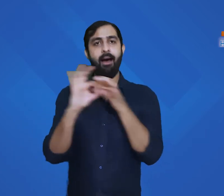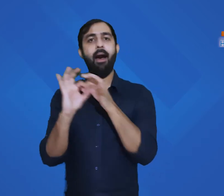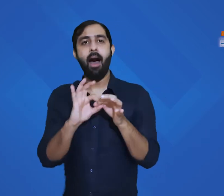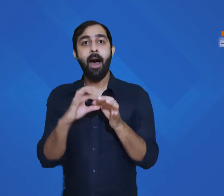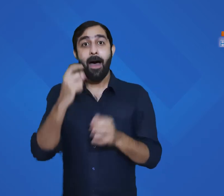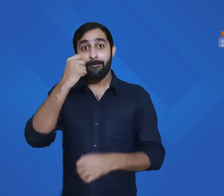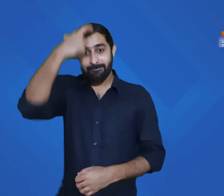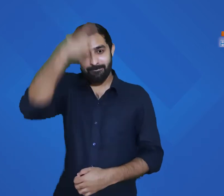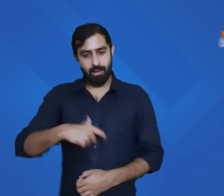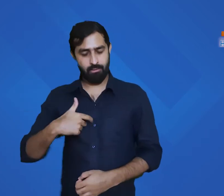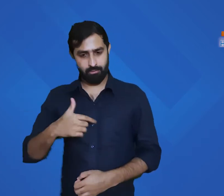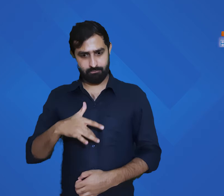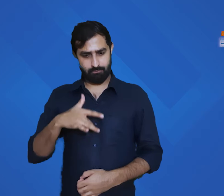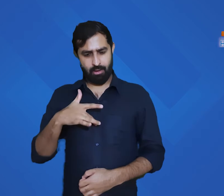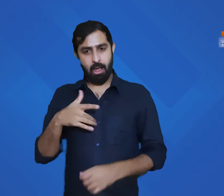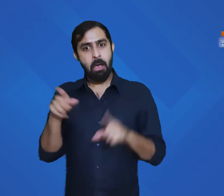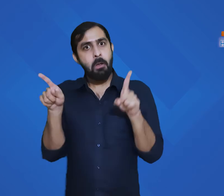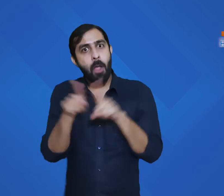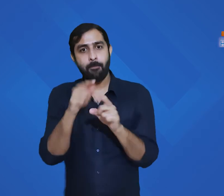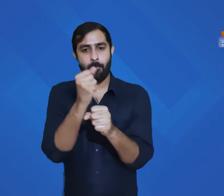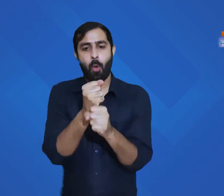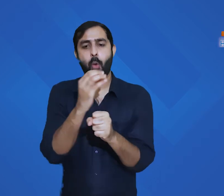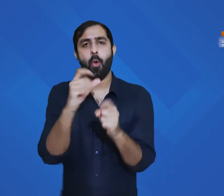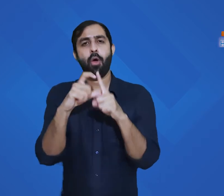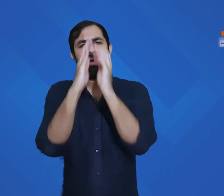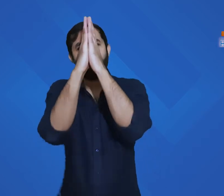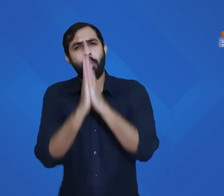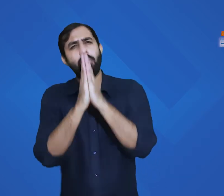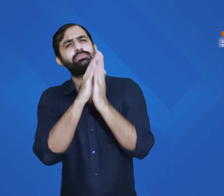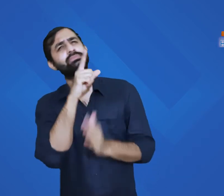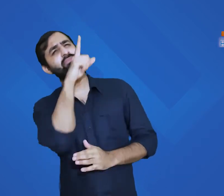These efforts to achieve completeness is to achieve the powers similar to God's.